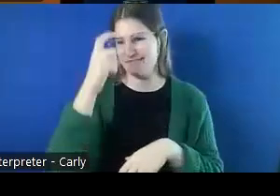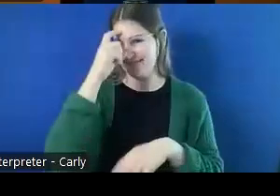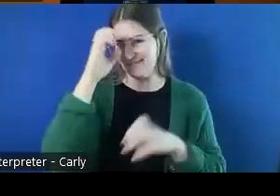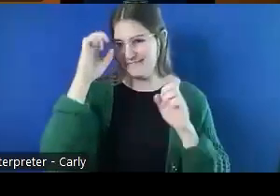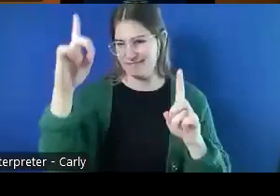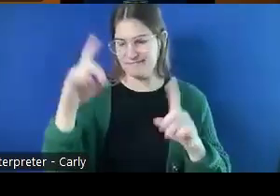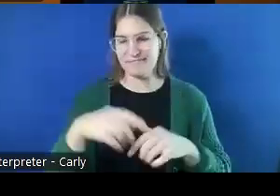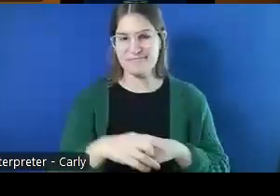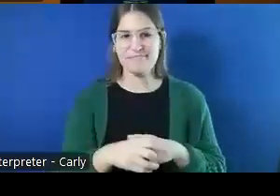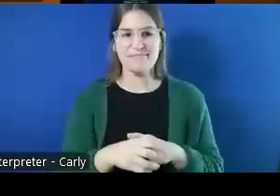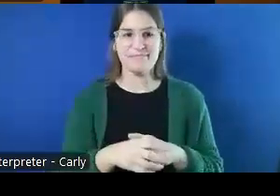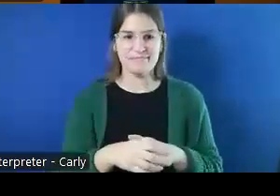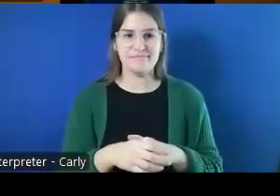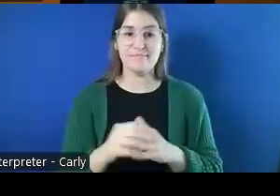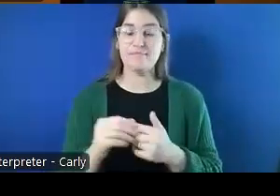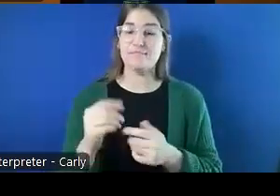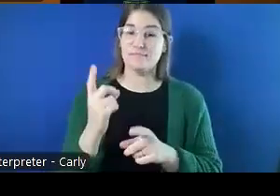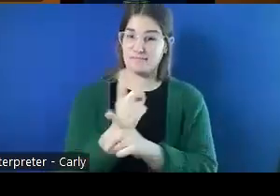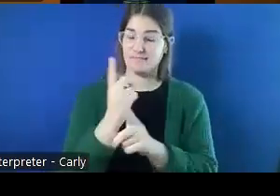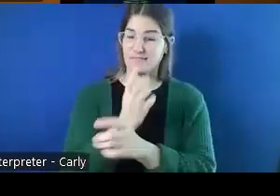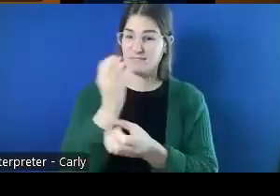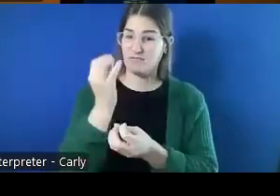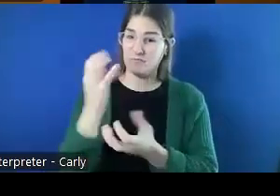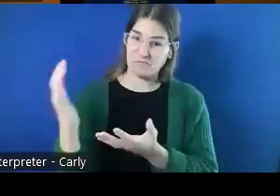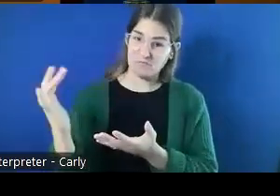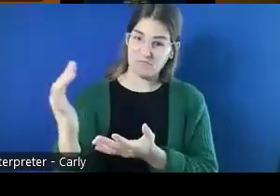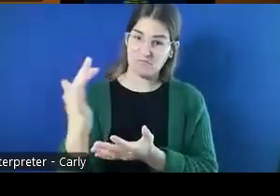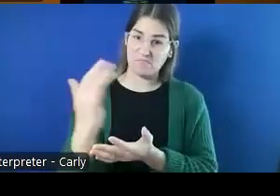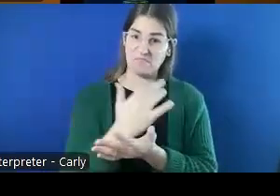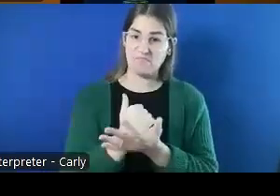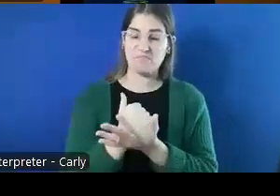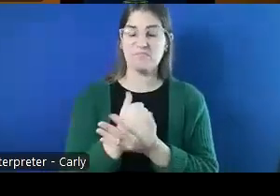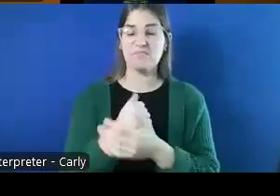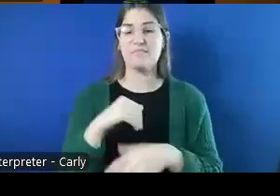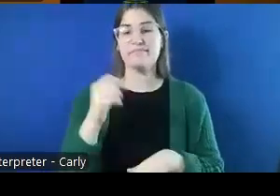um accurate Gathering accurate information about their cancer understanding uncertainty about their